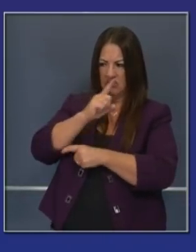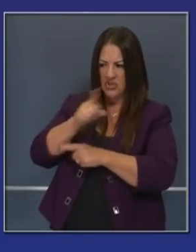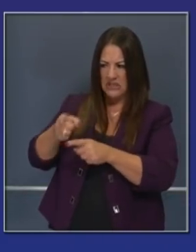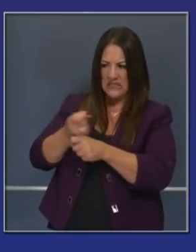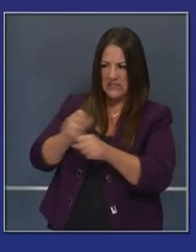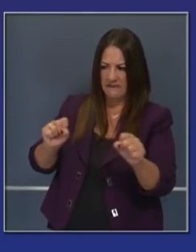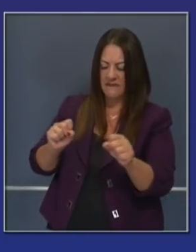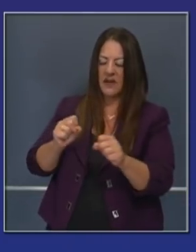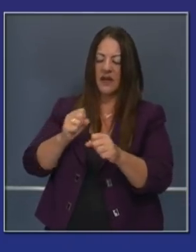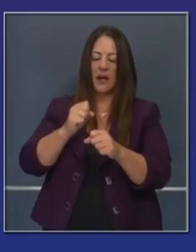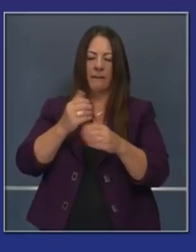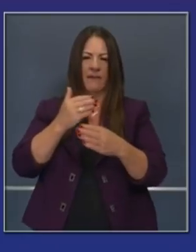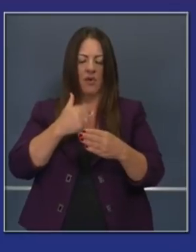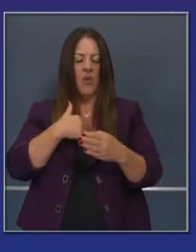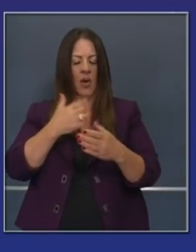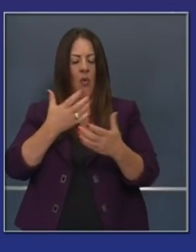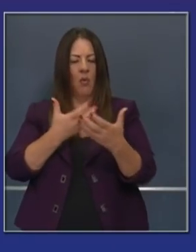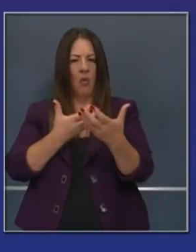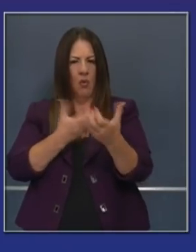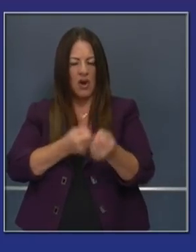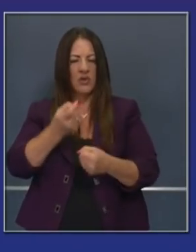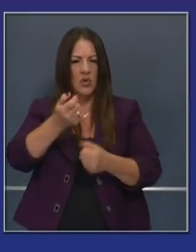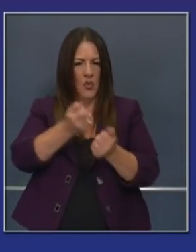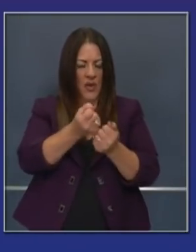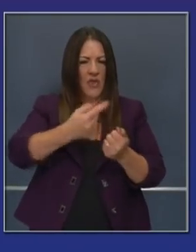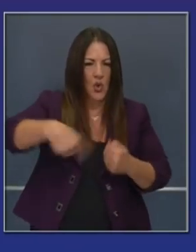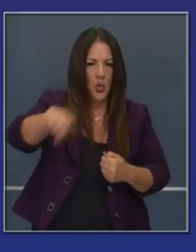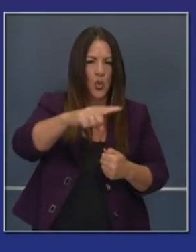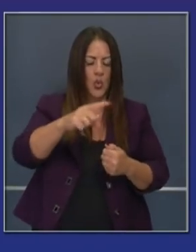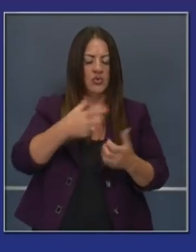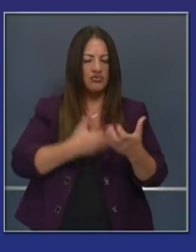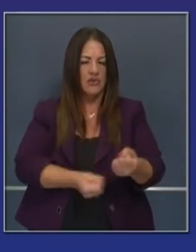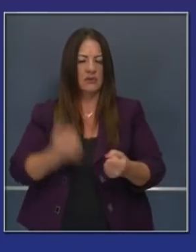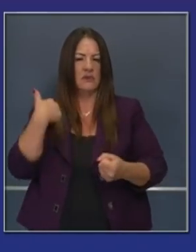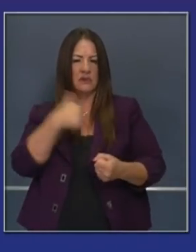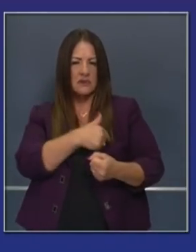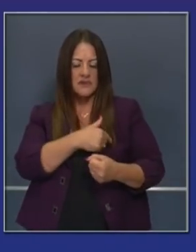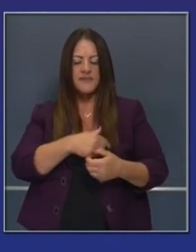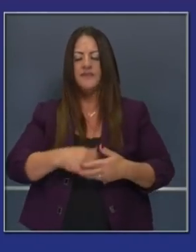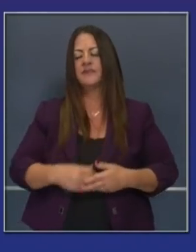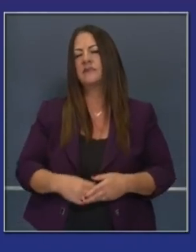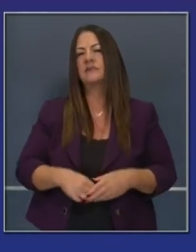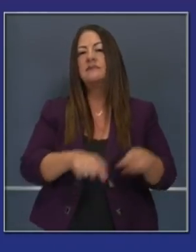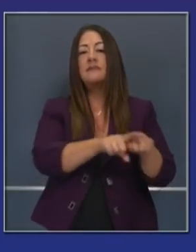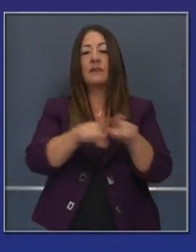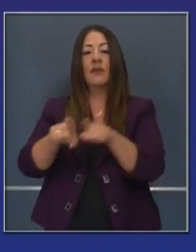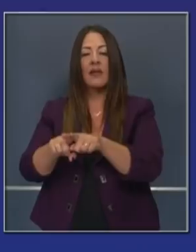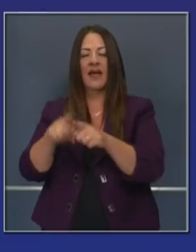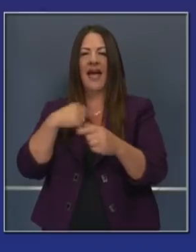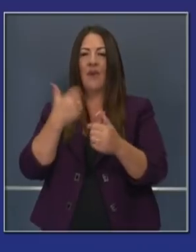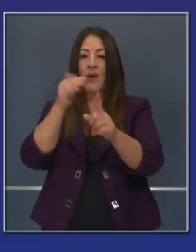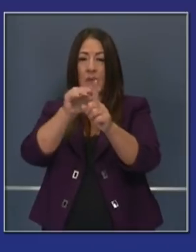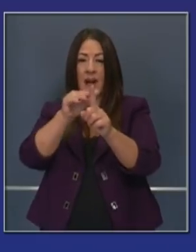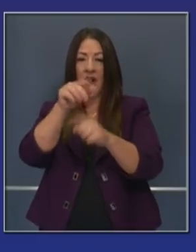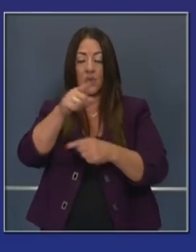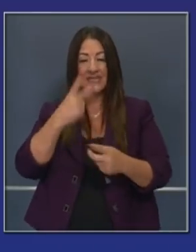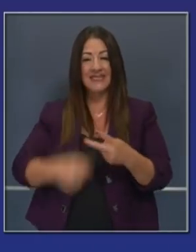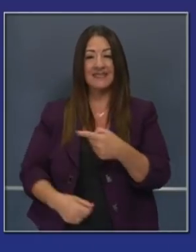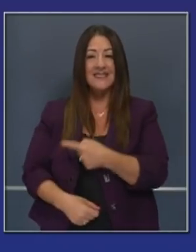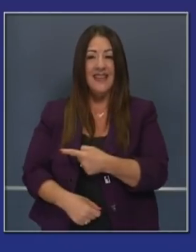VACCINES AND BUILDING TRUST WITH YOU IN MAKING SURE THAT